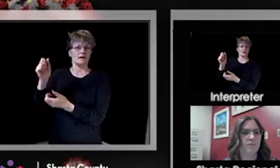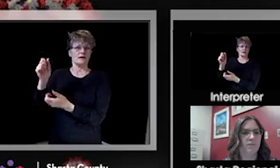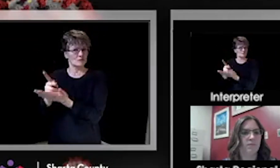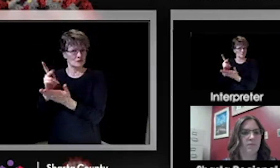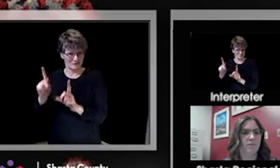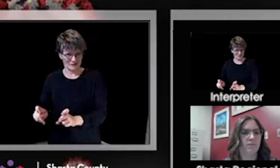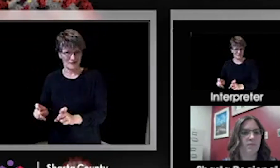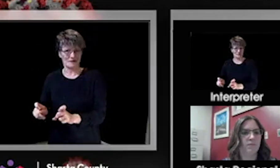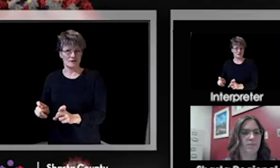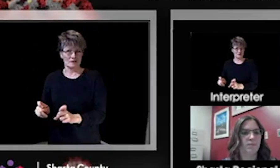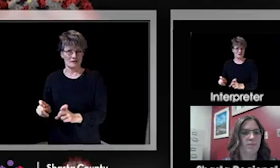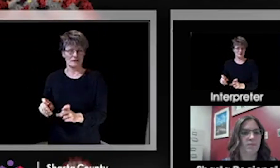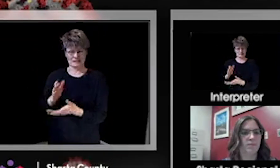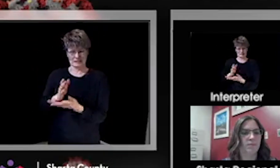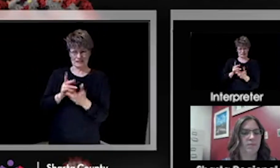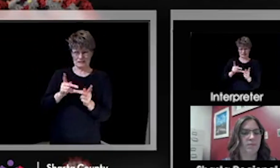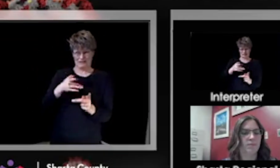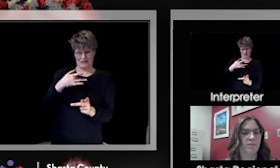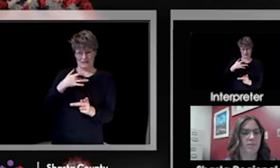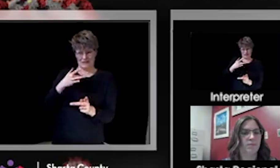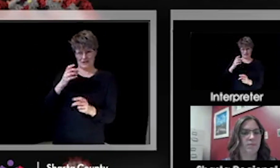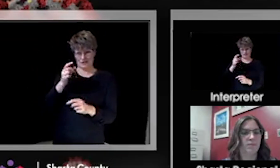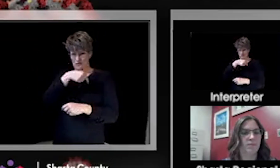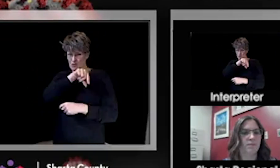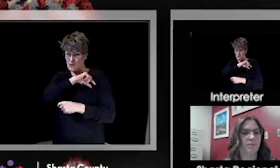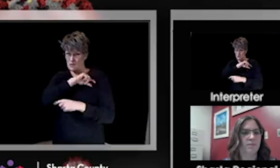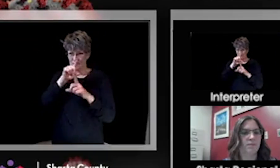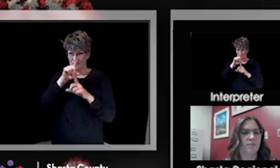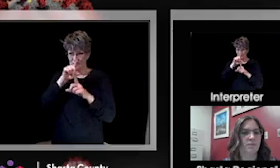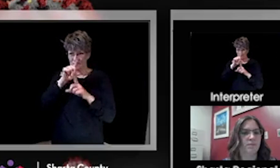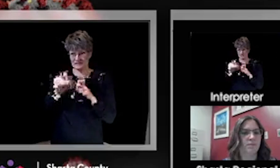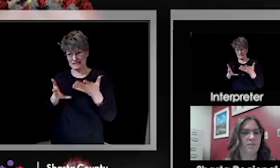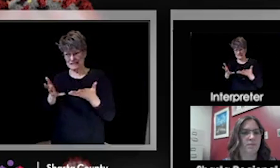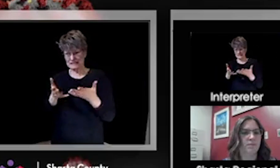the quality of those tests, depending on what population you are using them in. So, at this